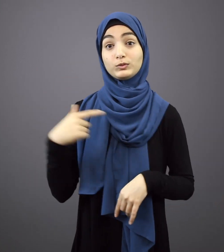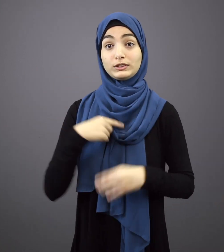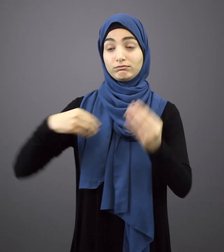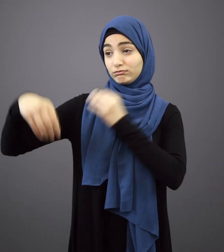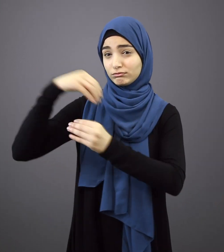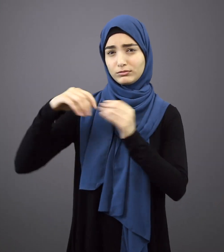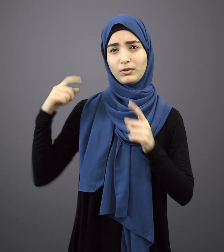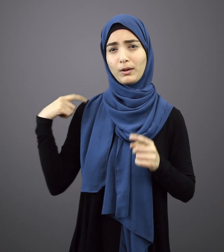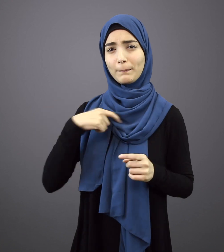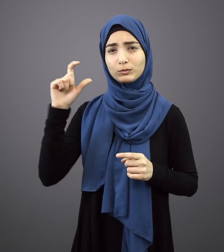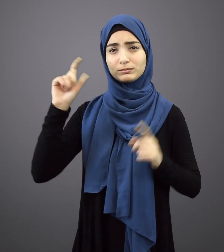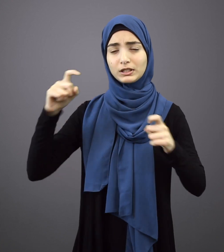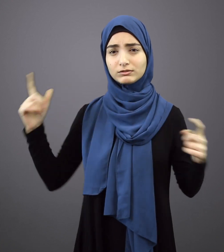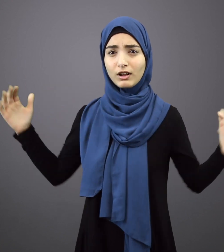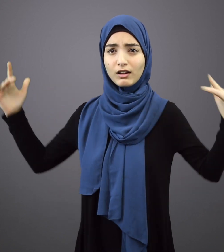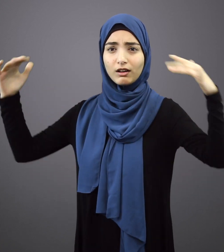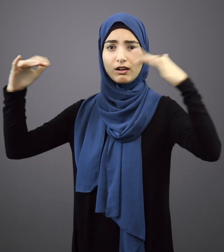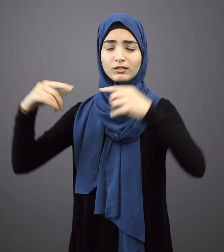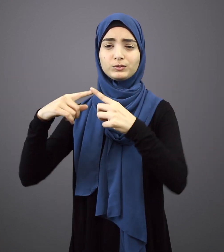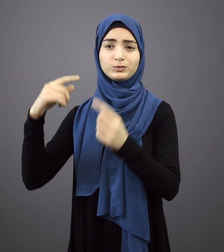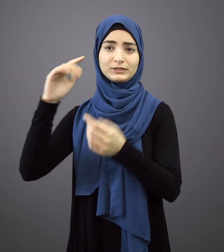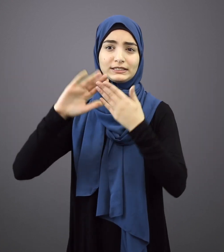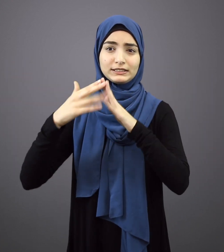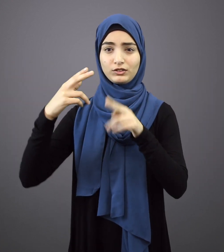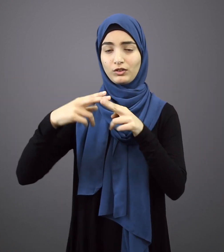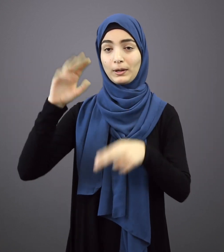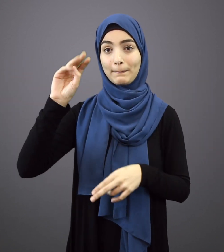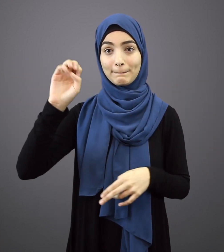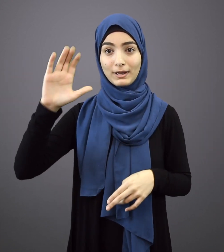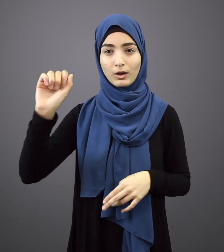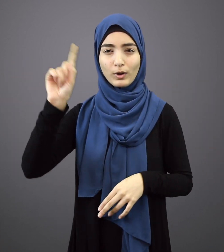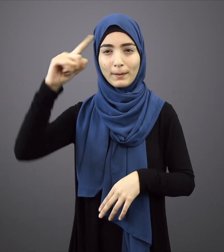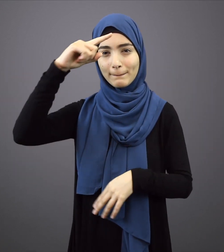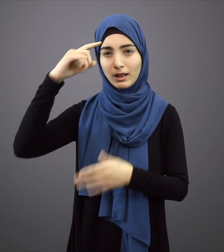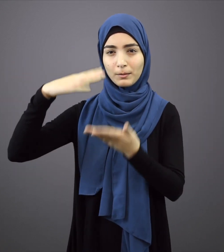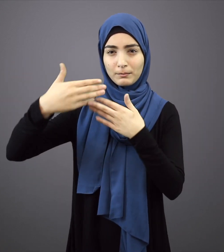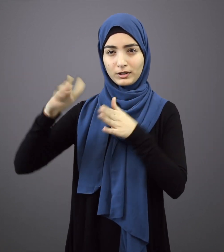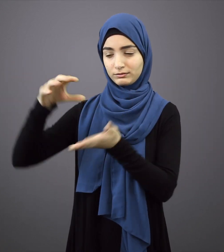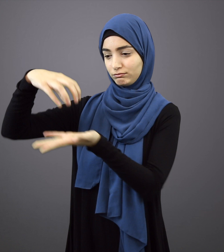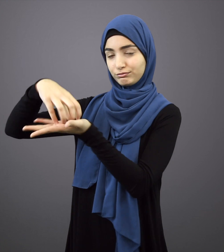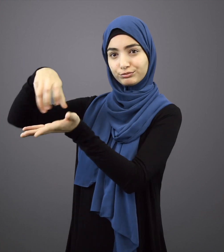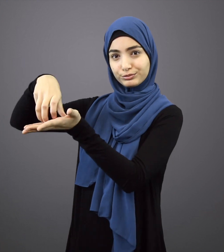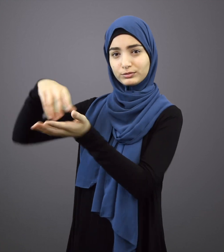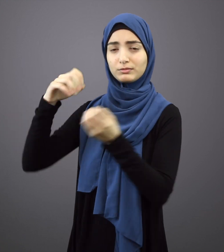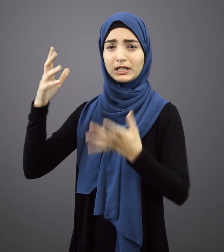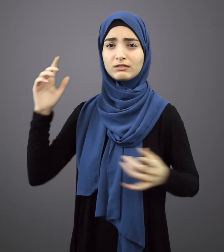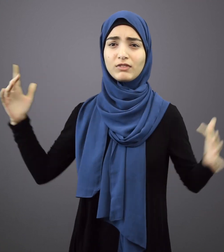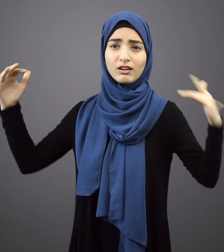Muslims from all the world go to the city Mecca in Saudi Arabia Where is the "black box" (Kaa'ba) is